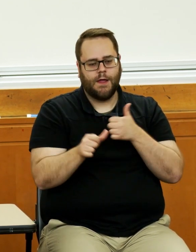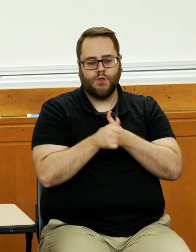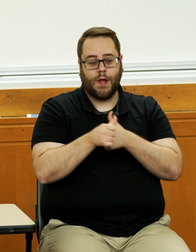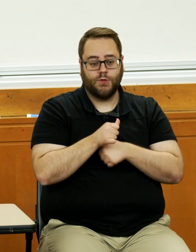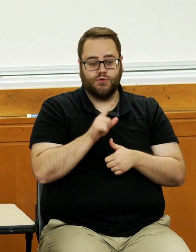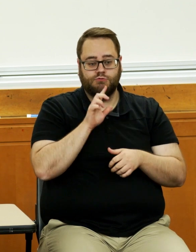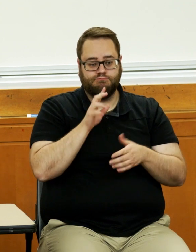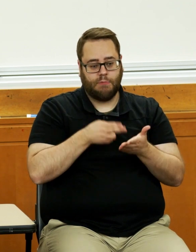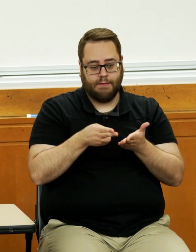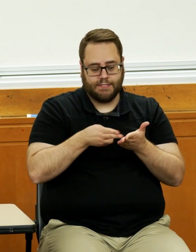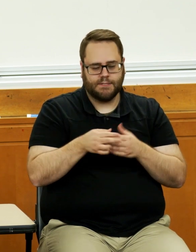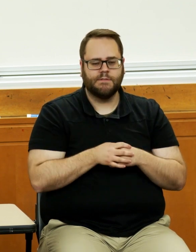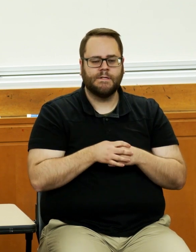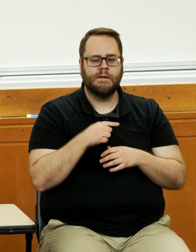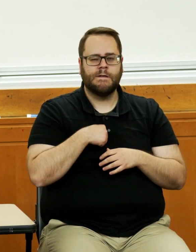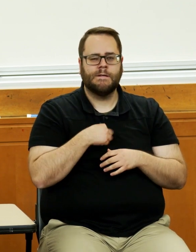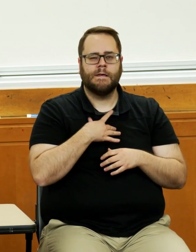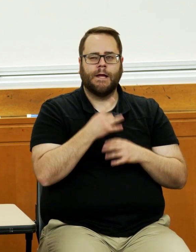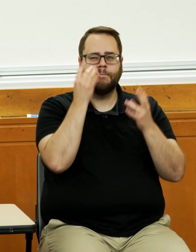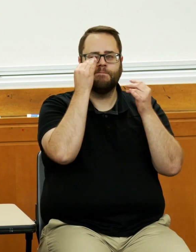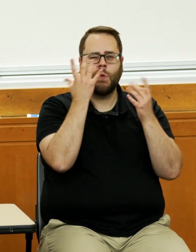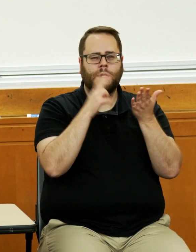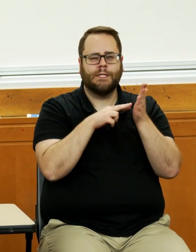I'd like to think about what that means in the context of social justice.